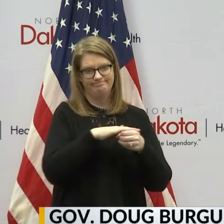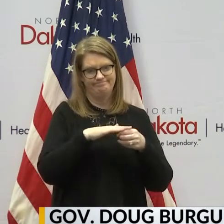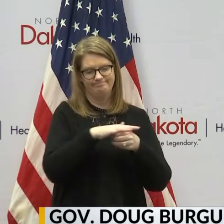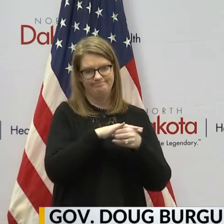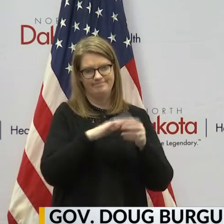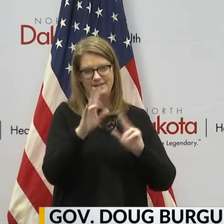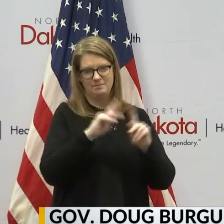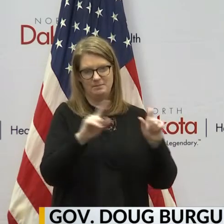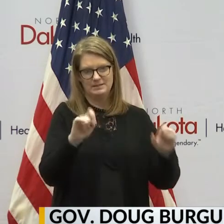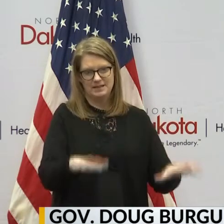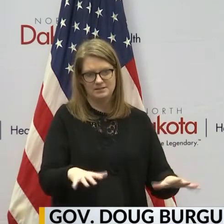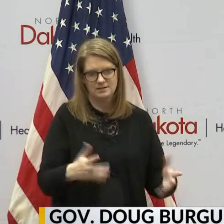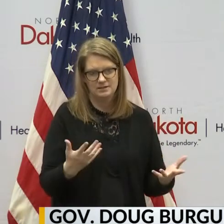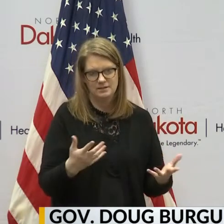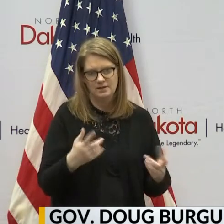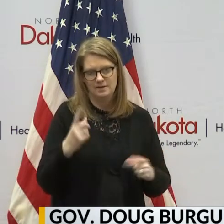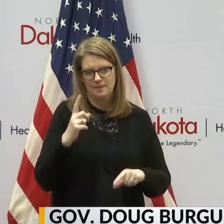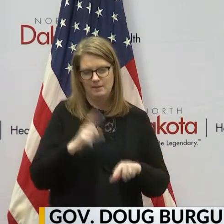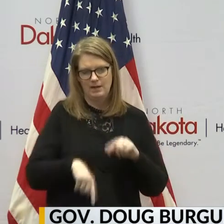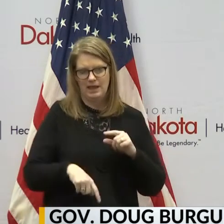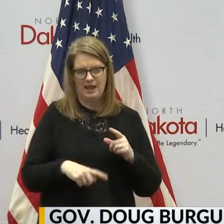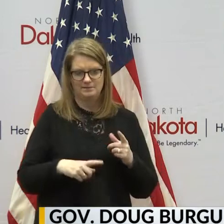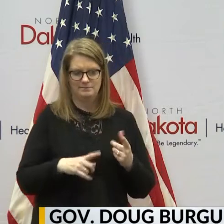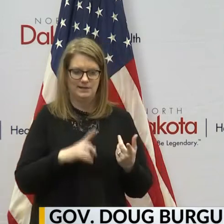INDICATED THAT ANYWHERE BETWEEN 16 AND 19 CASES MAKES THIS RELATIVE TO THE PEOPLE WHO HAVE BEEN TESTED.